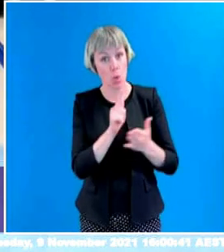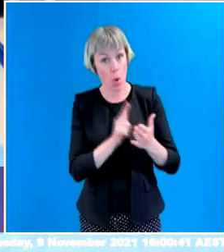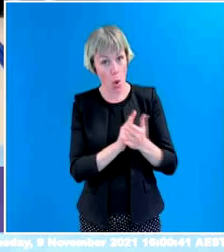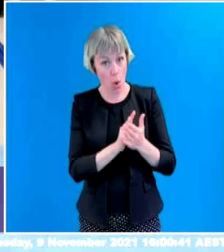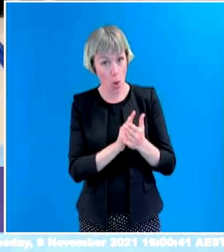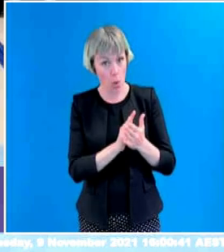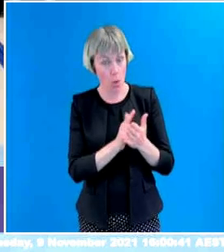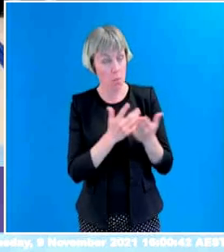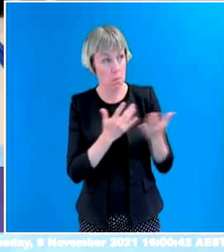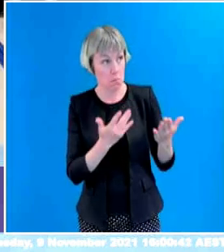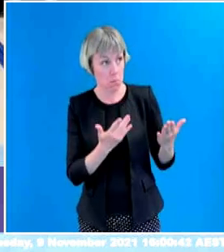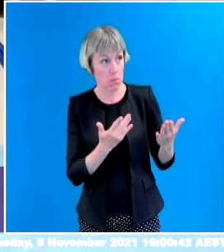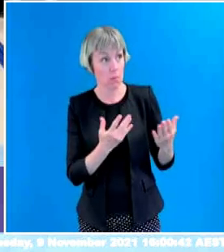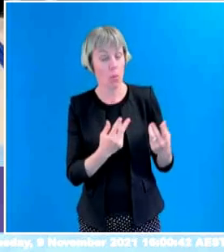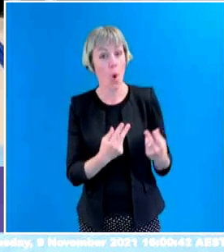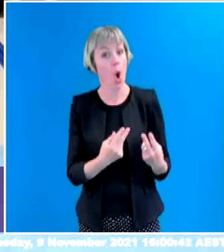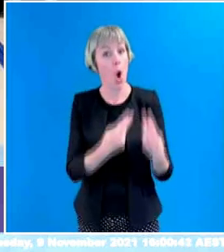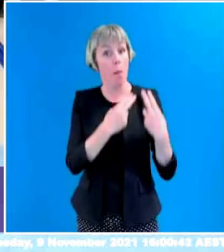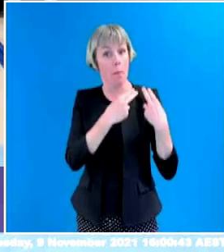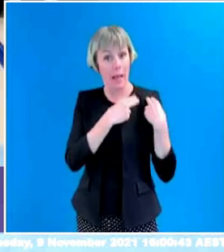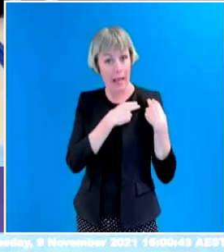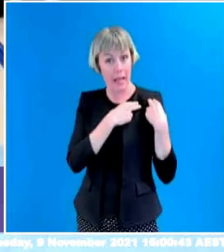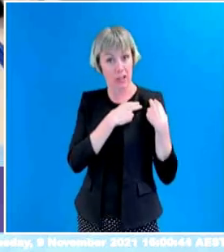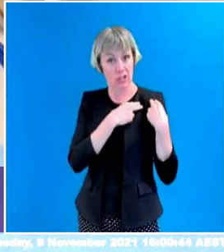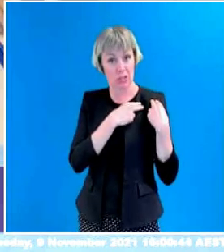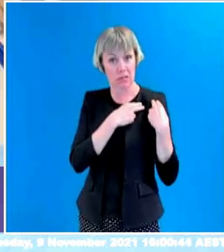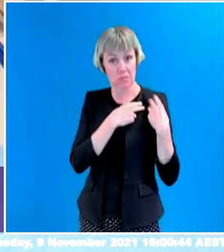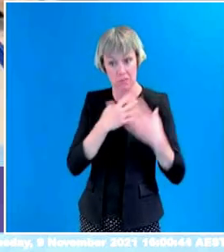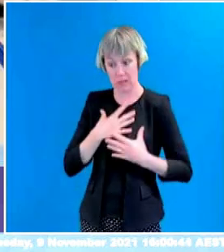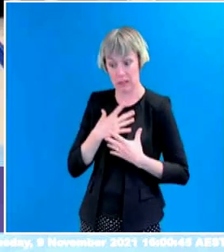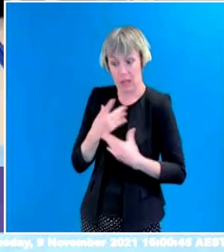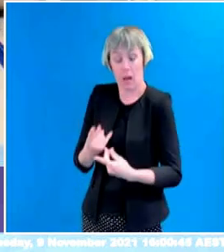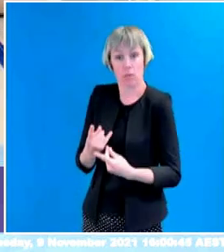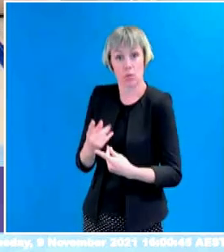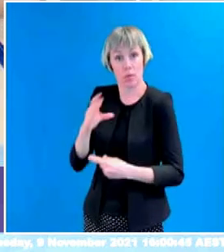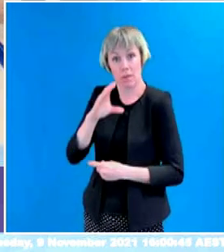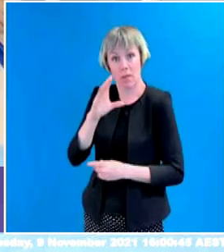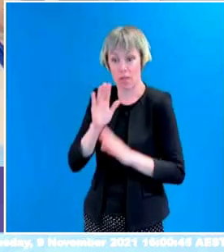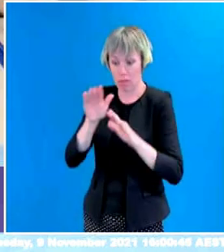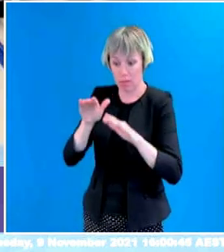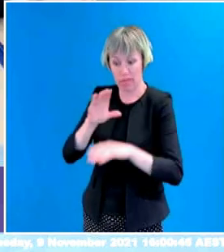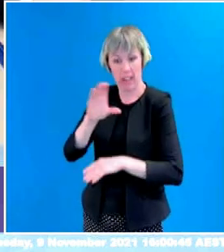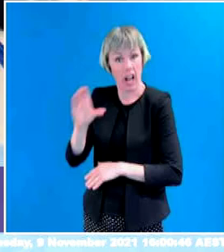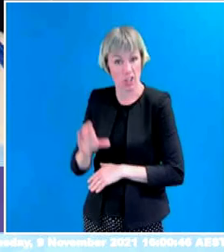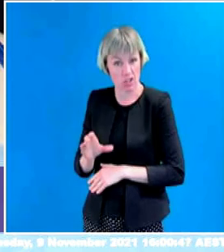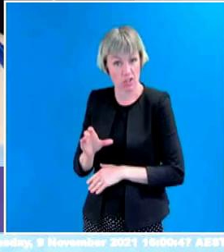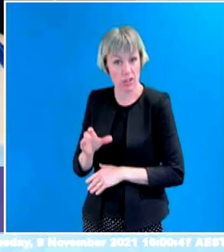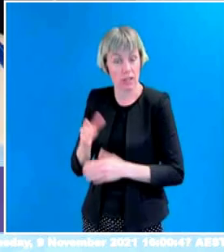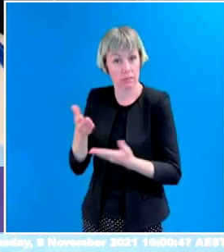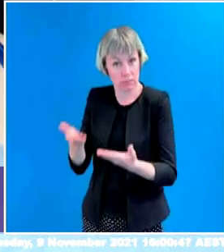the state, the state party and then it is a matter for the state party to give effect to them.